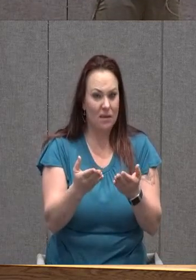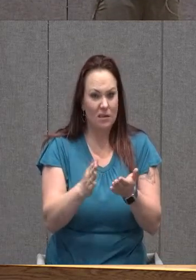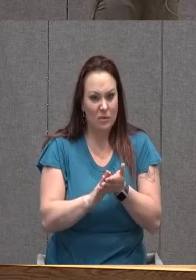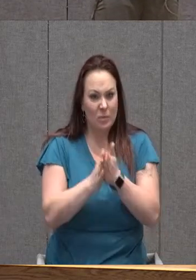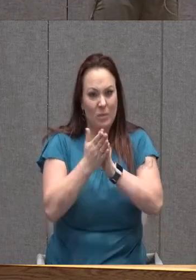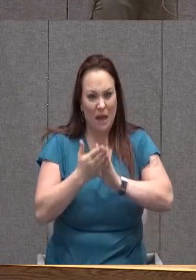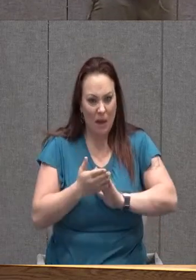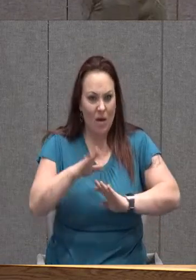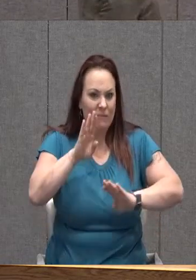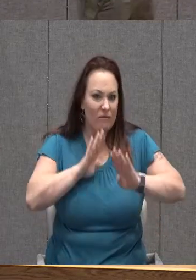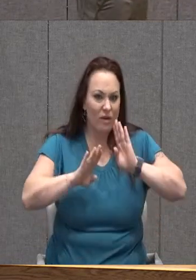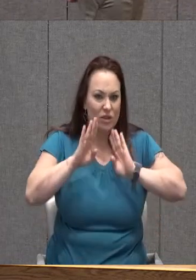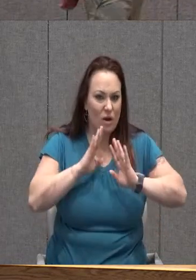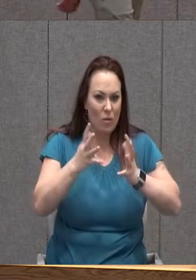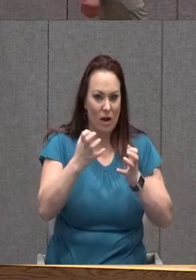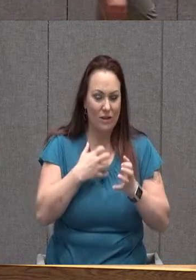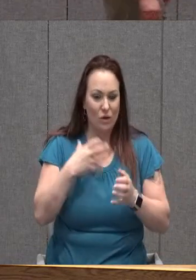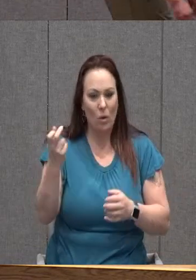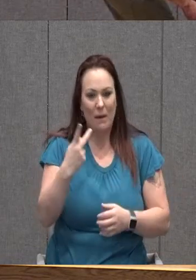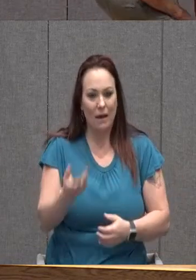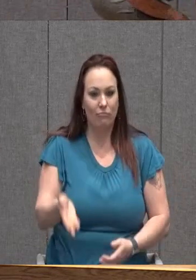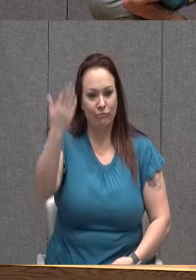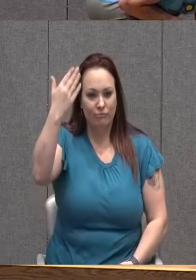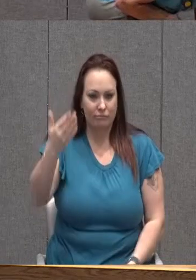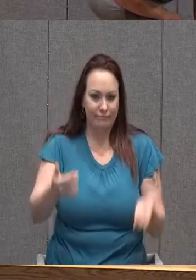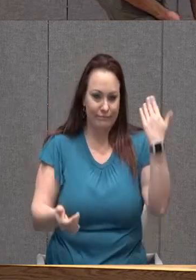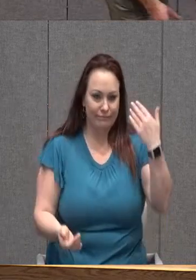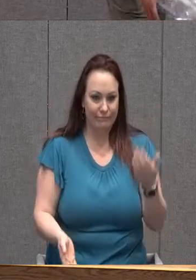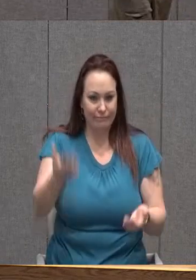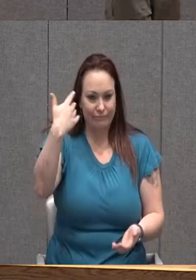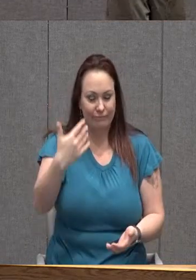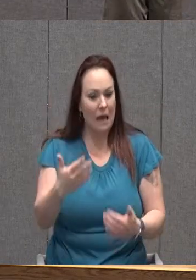and might want to go back to just hitting it anyway you want.